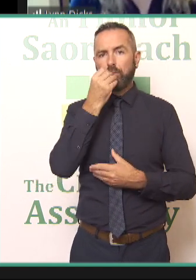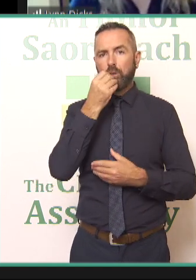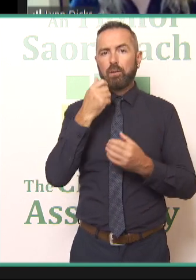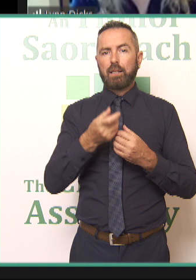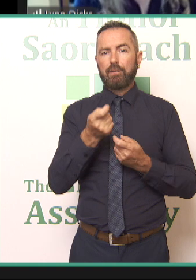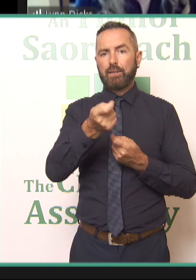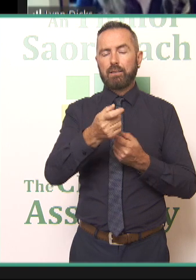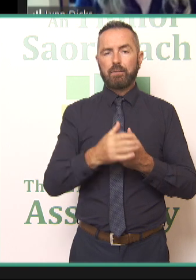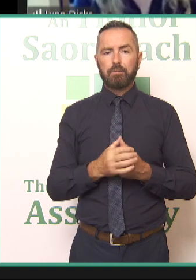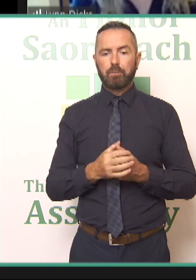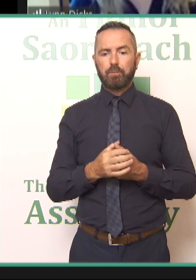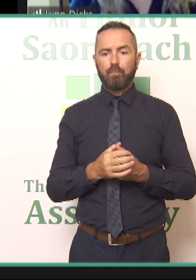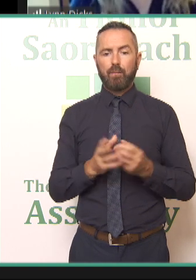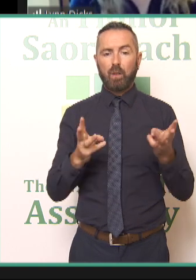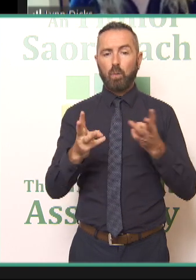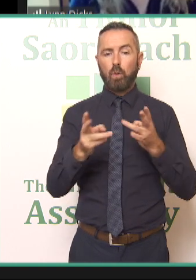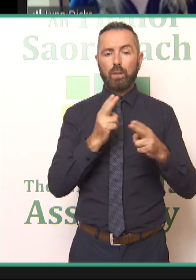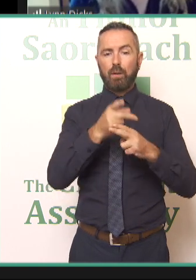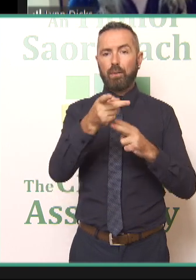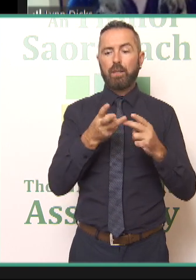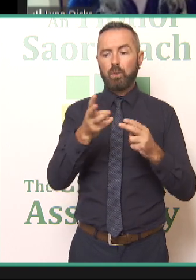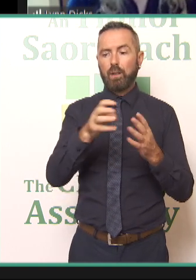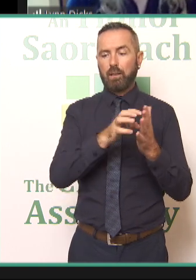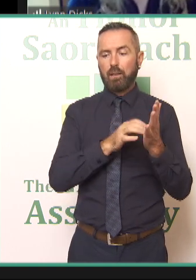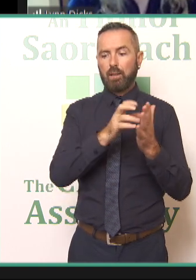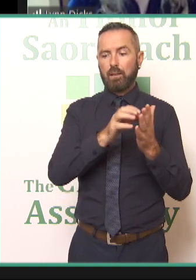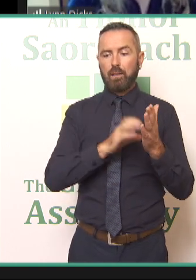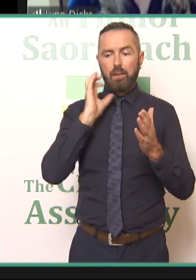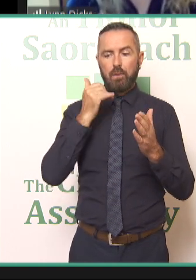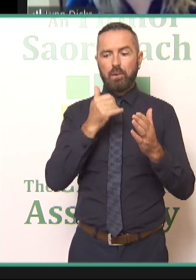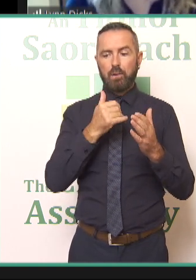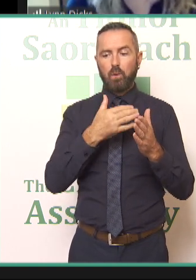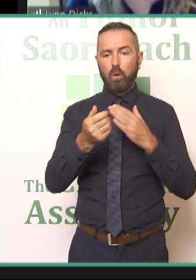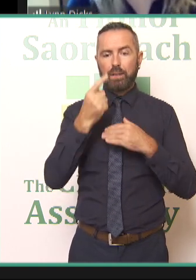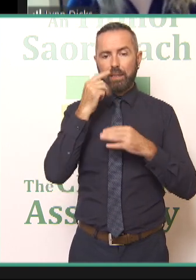and because it's calculated like that what you see is that the the most land intensive products are